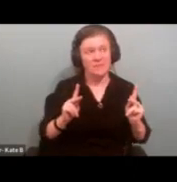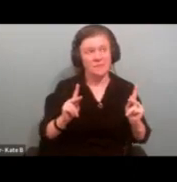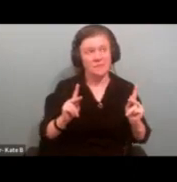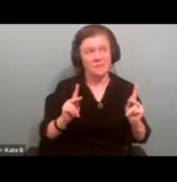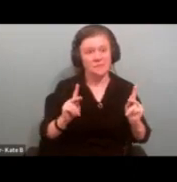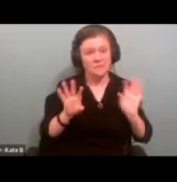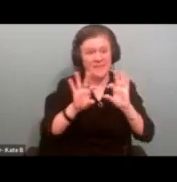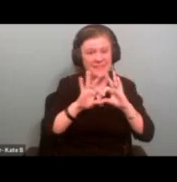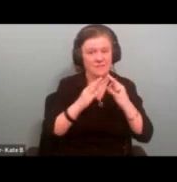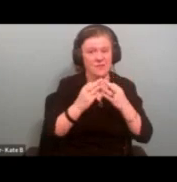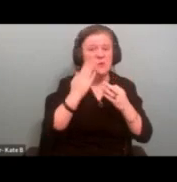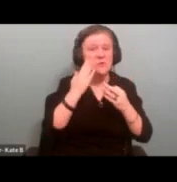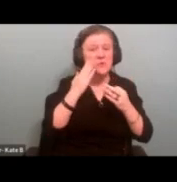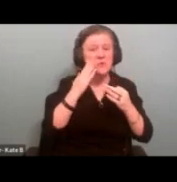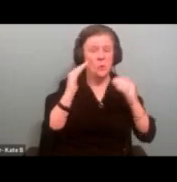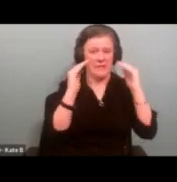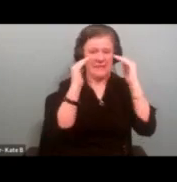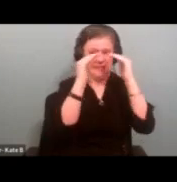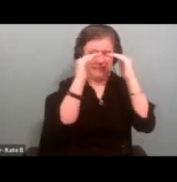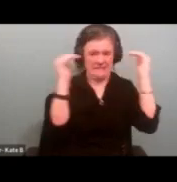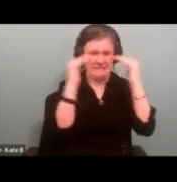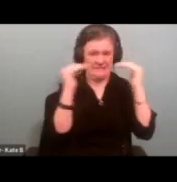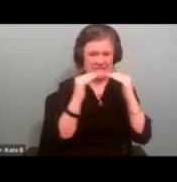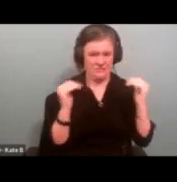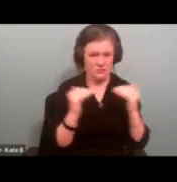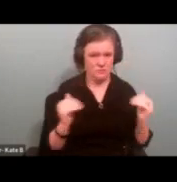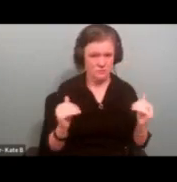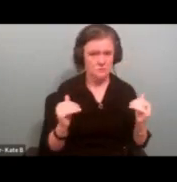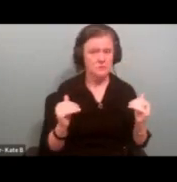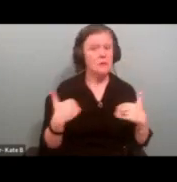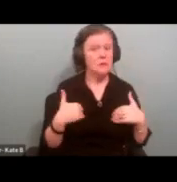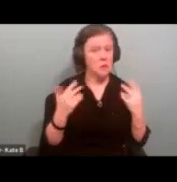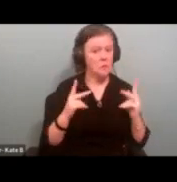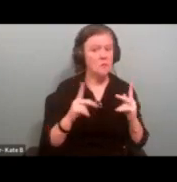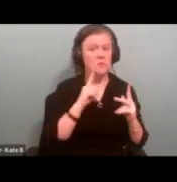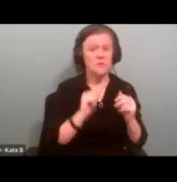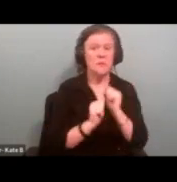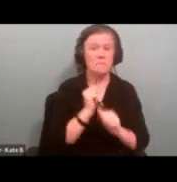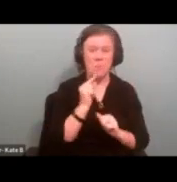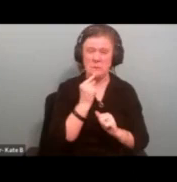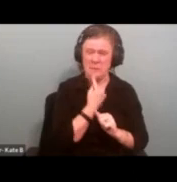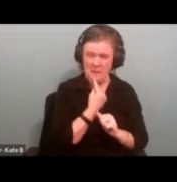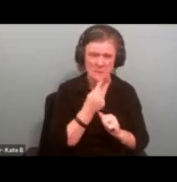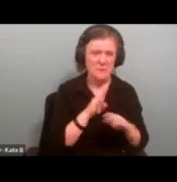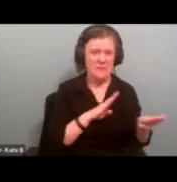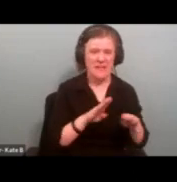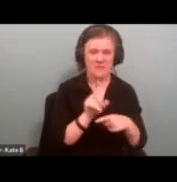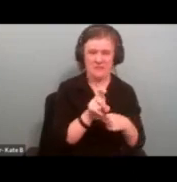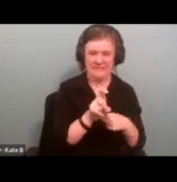that tiered care coordination pyramid. So young people with the most complex behavioral health needs and their families.